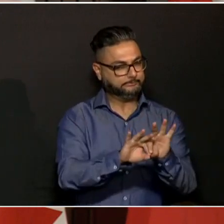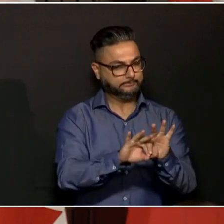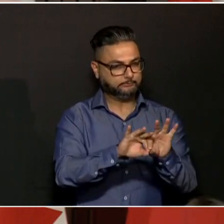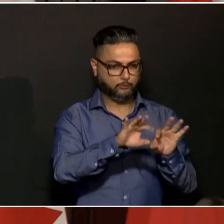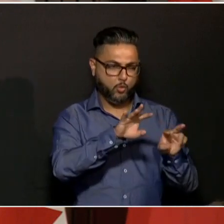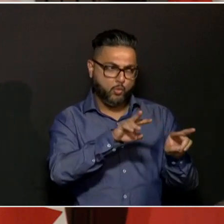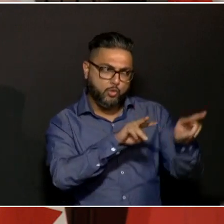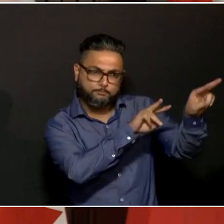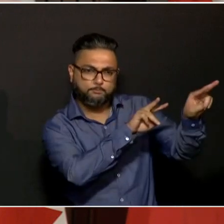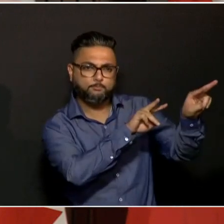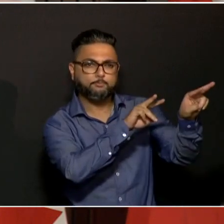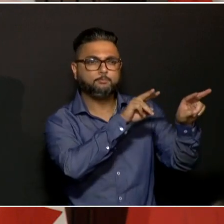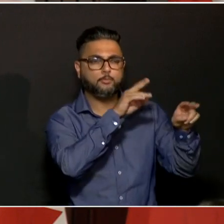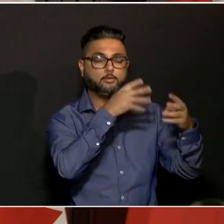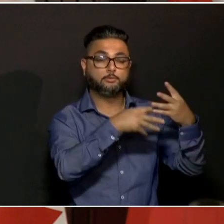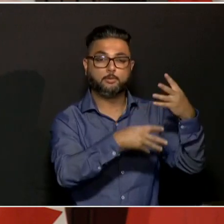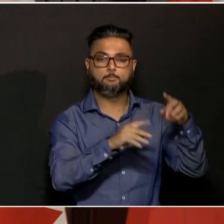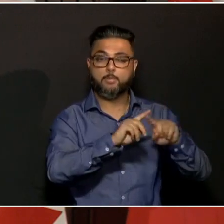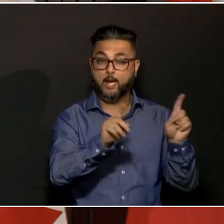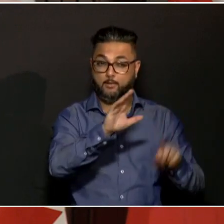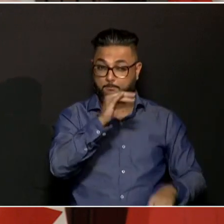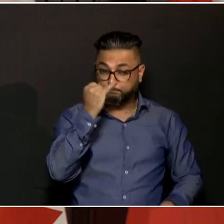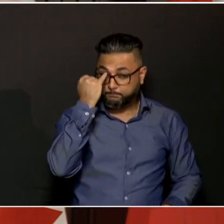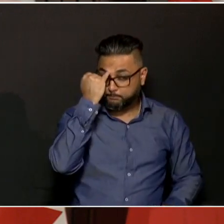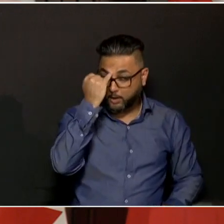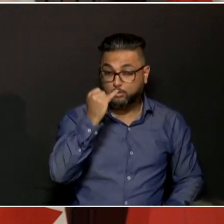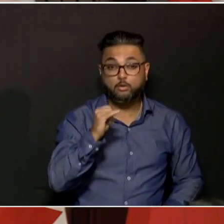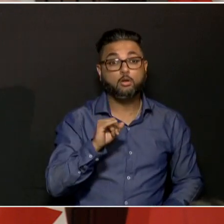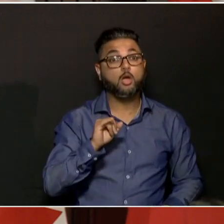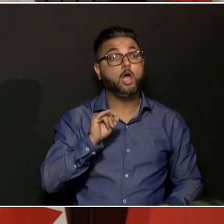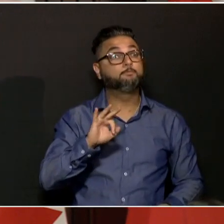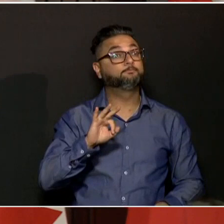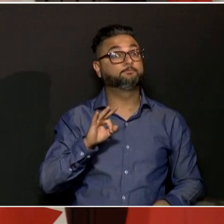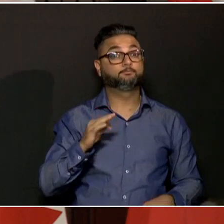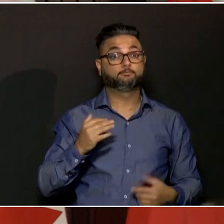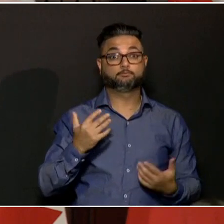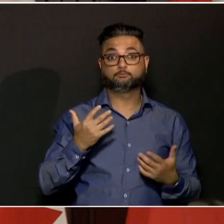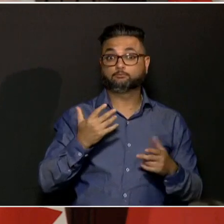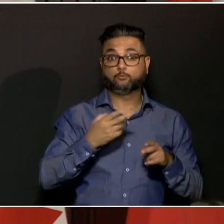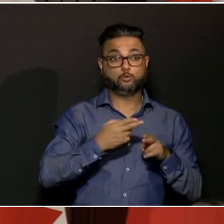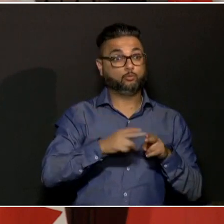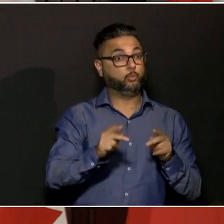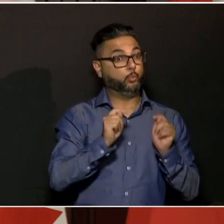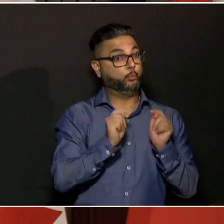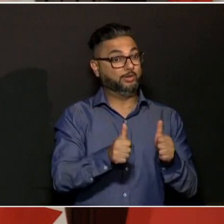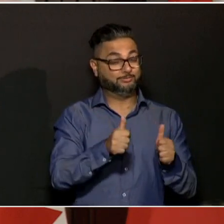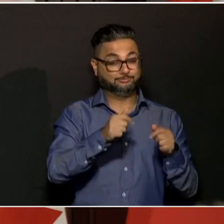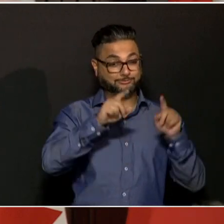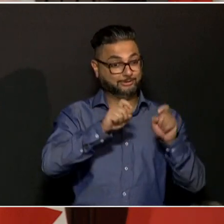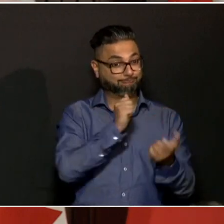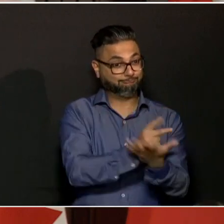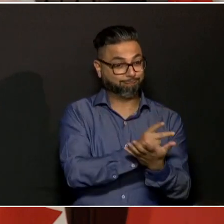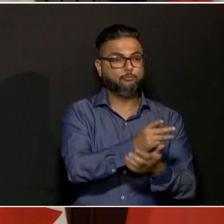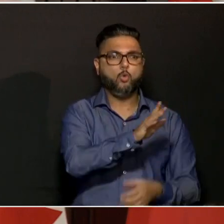plays a massive role and there are other areas but imagine if we had the rapid test approved